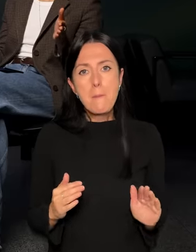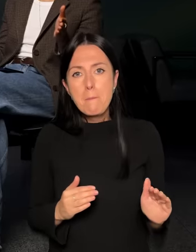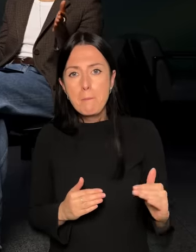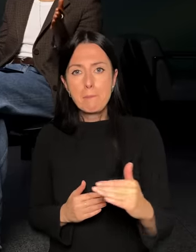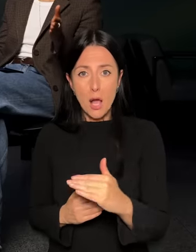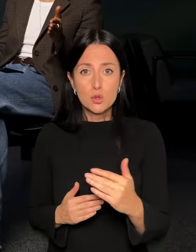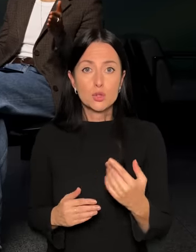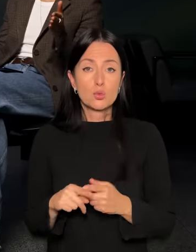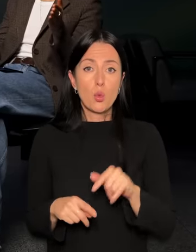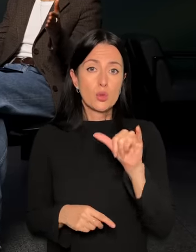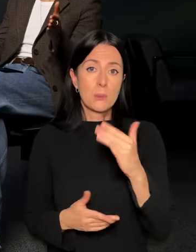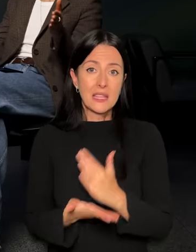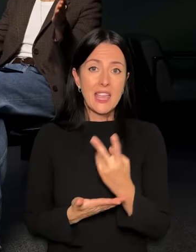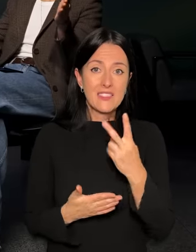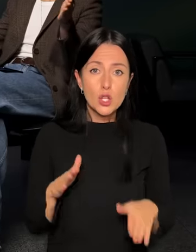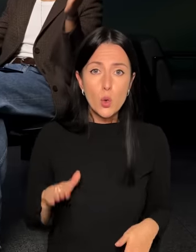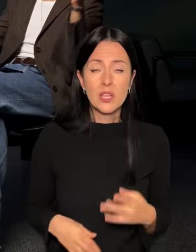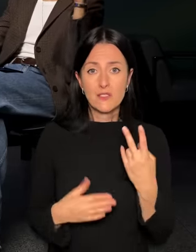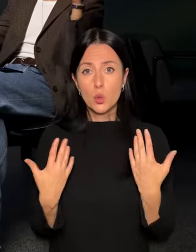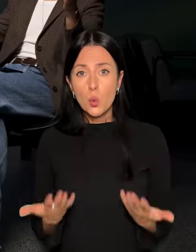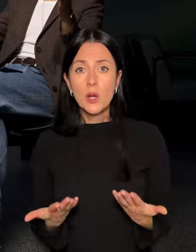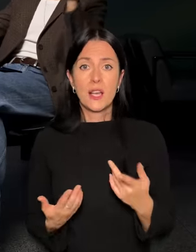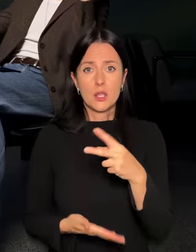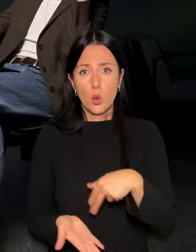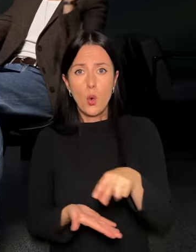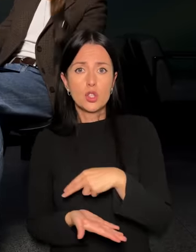because you have two legs, two hands, you can walk, that's great, everything's fine.